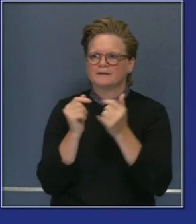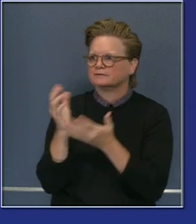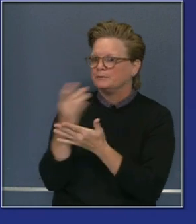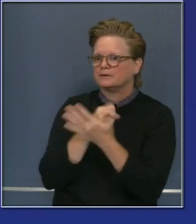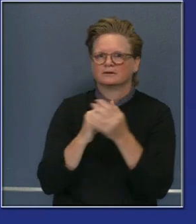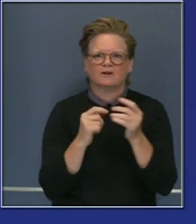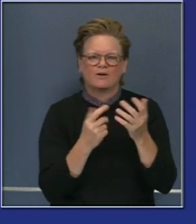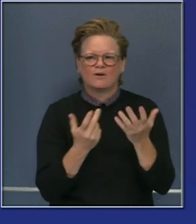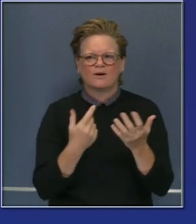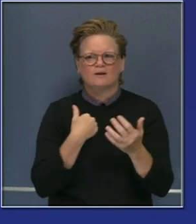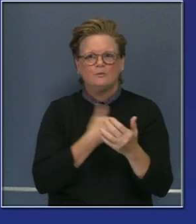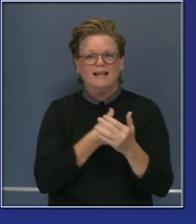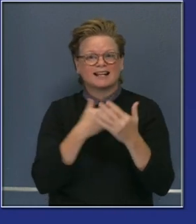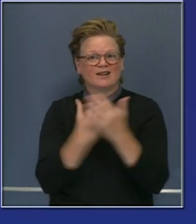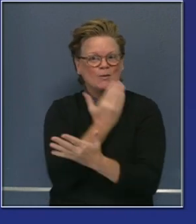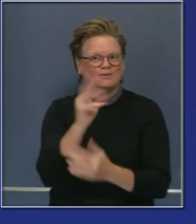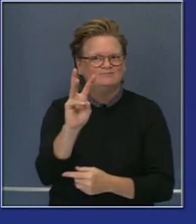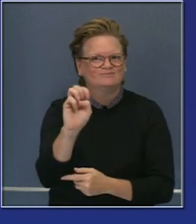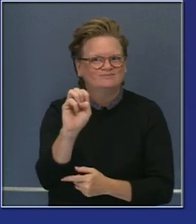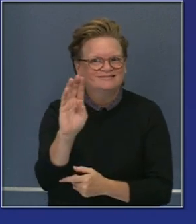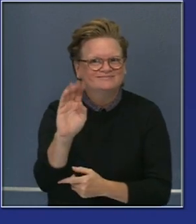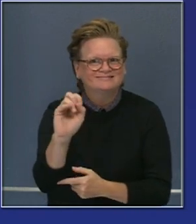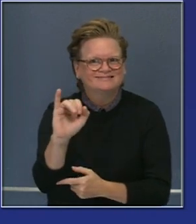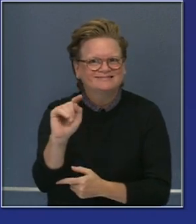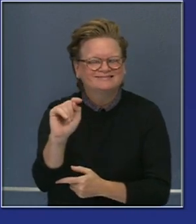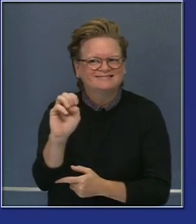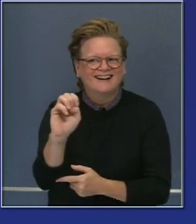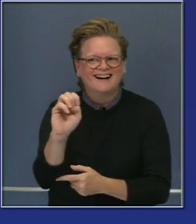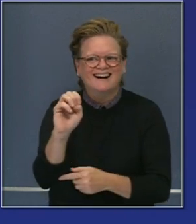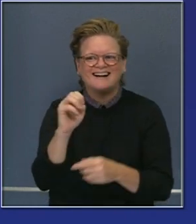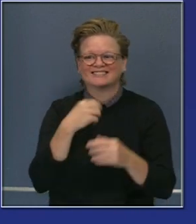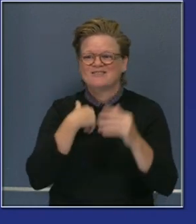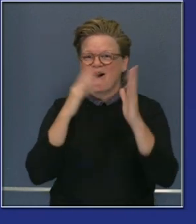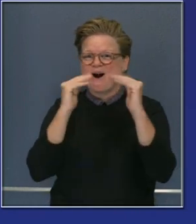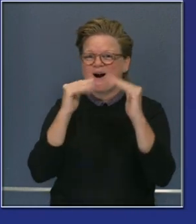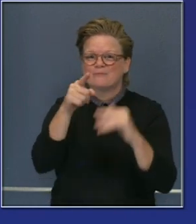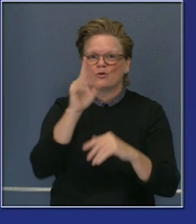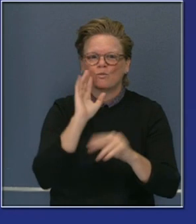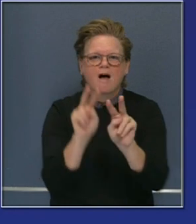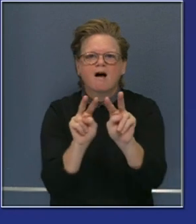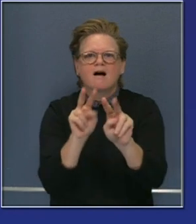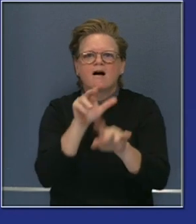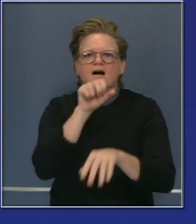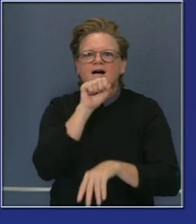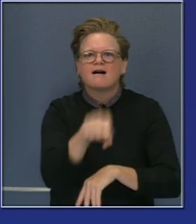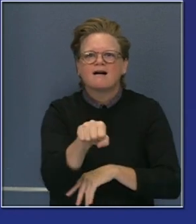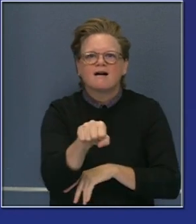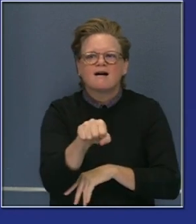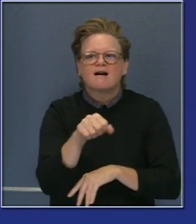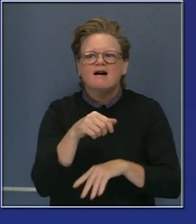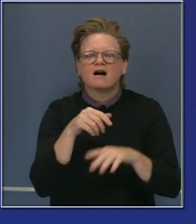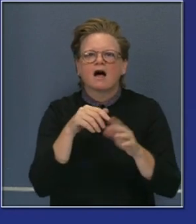WIIH YOU, THE PUBLIC IN THE COUNTY AND YOU WILL SEE IN A MOMENT, AND THE WEBSITE AND A